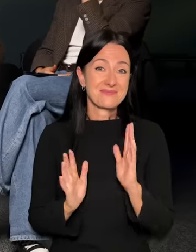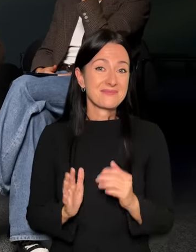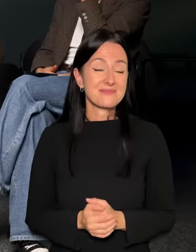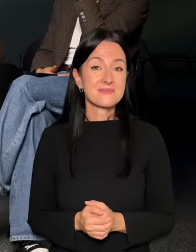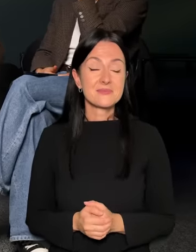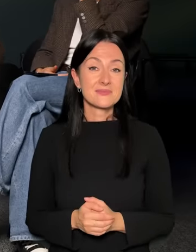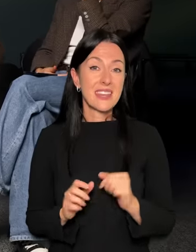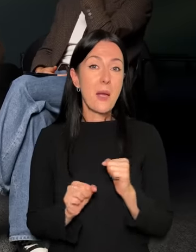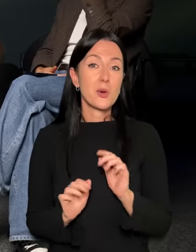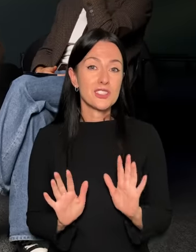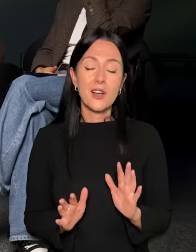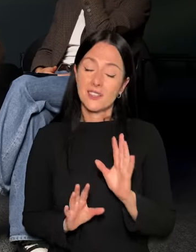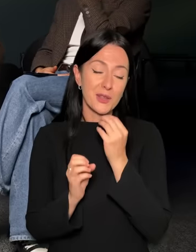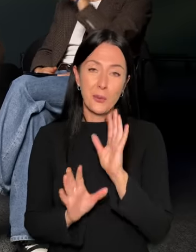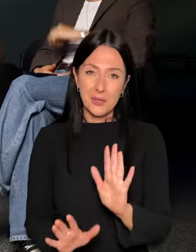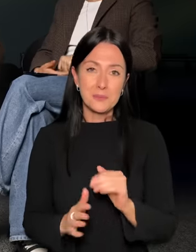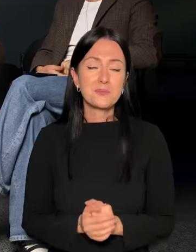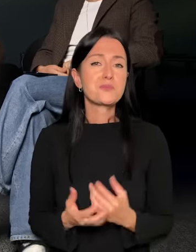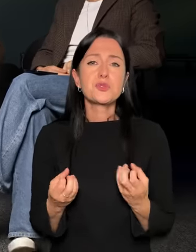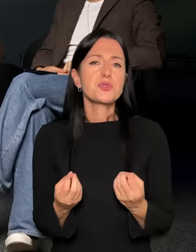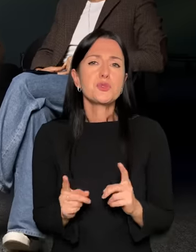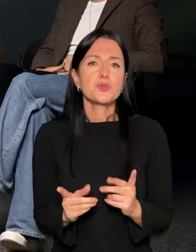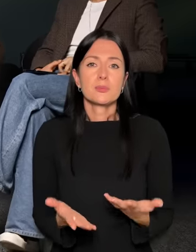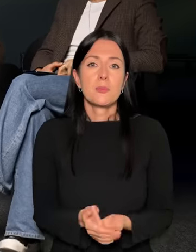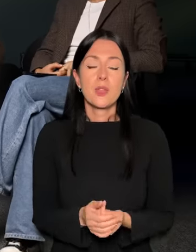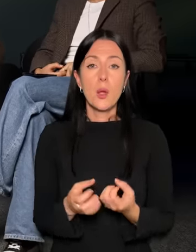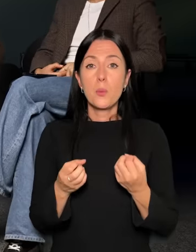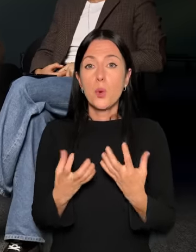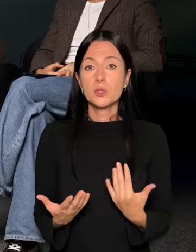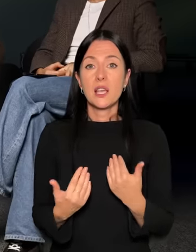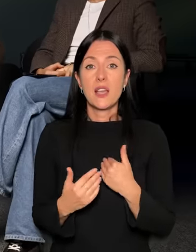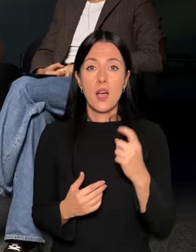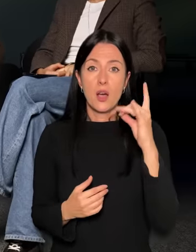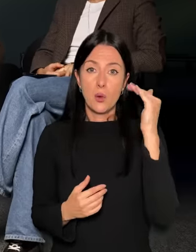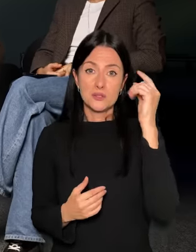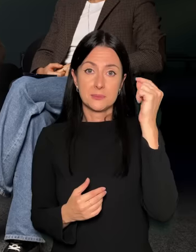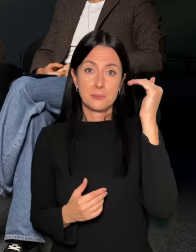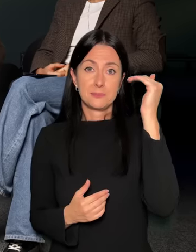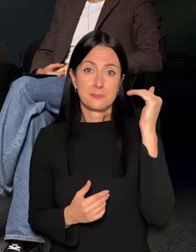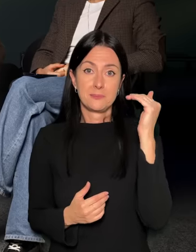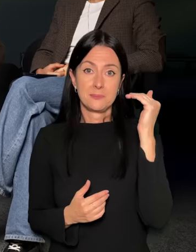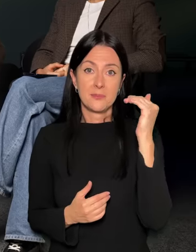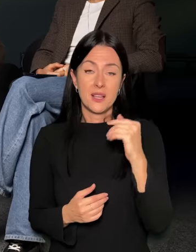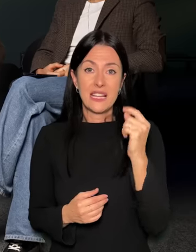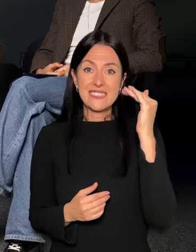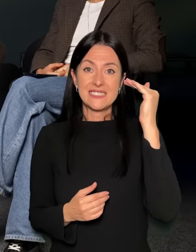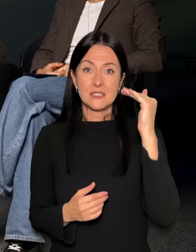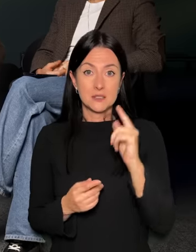Almost. What else? Well, I've become shorter. My height has changed.